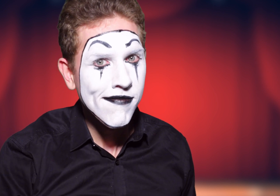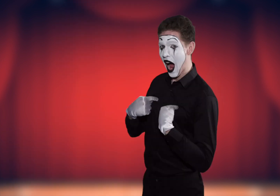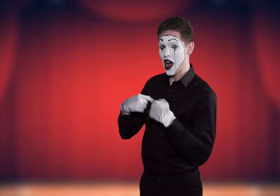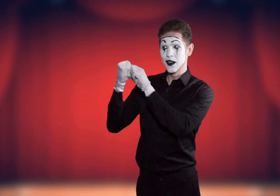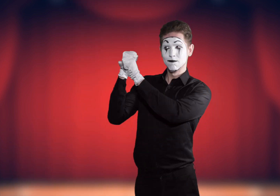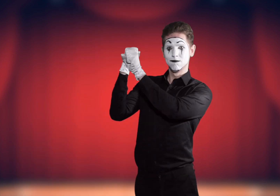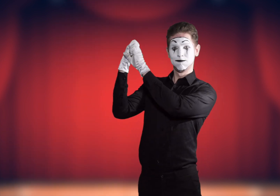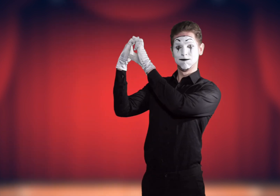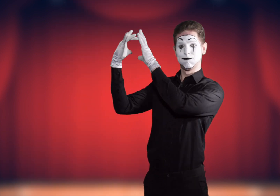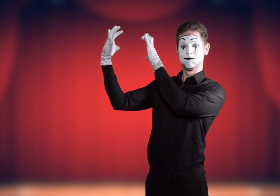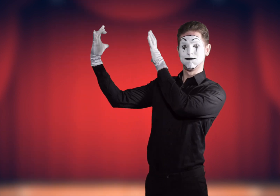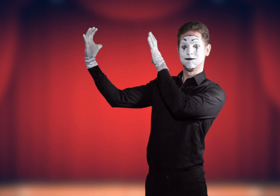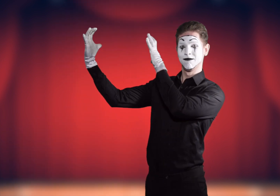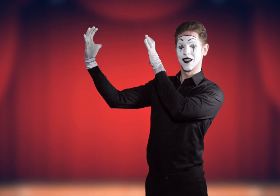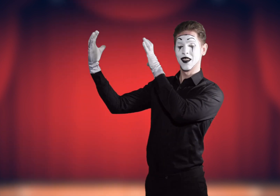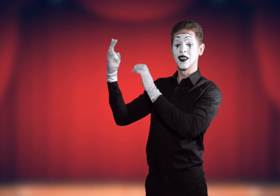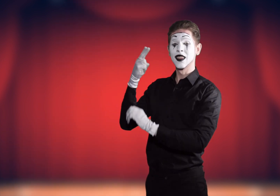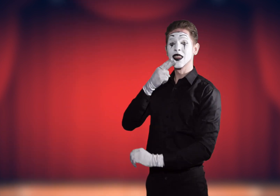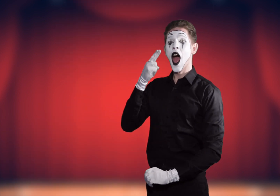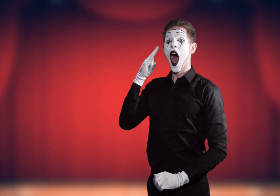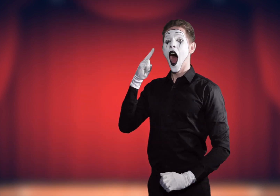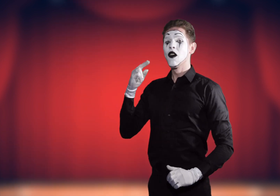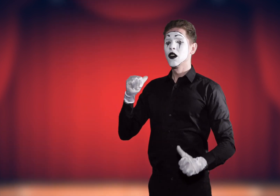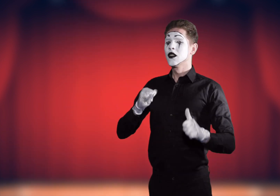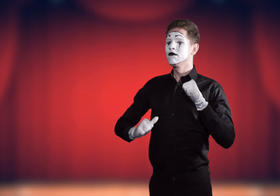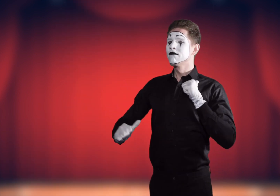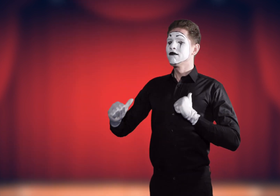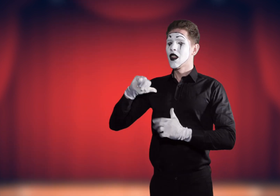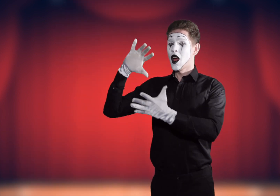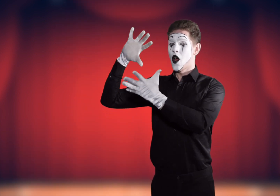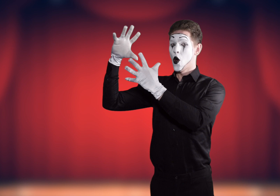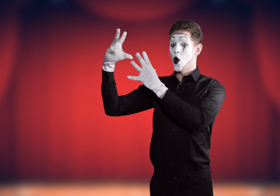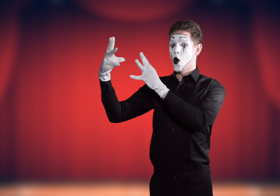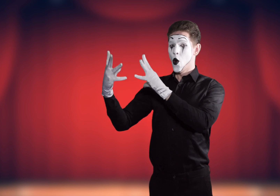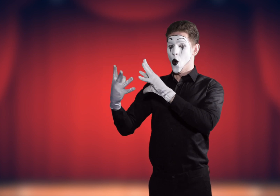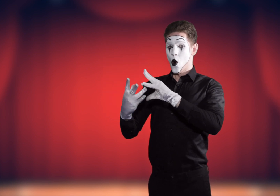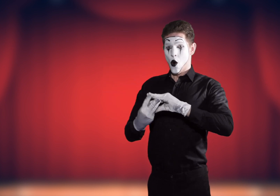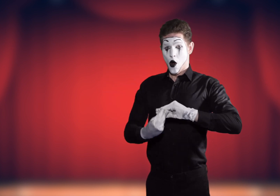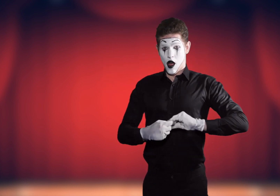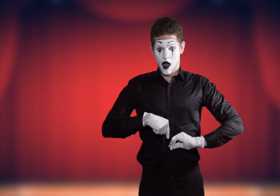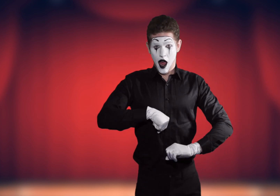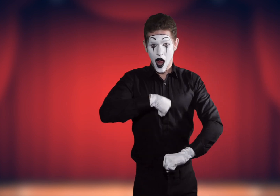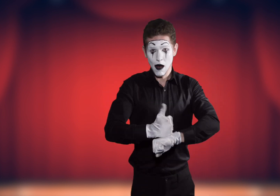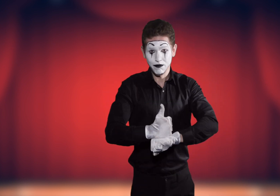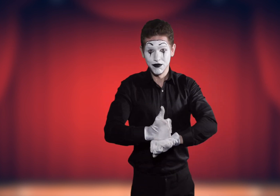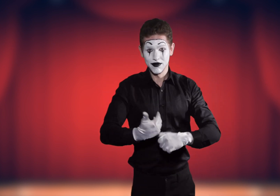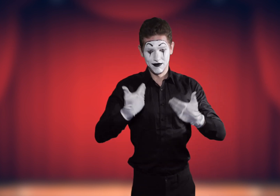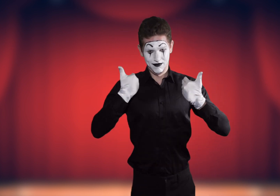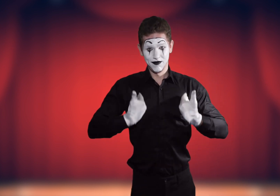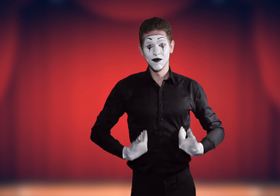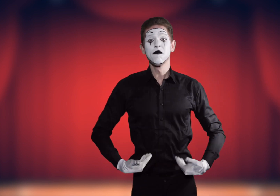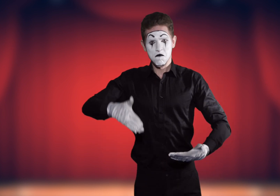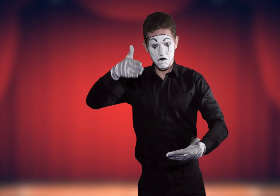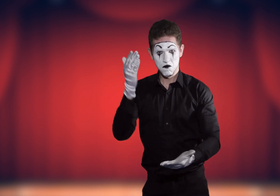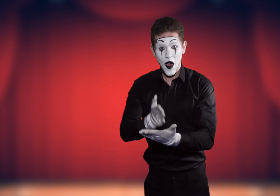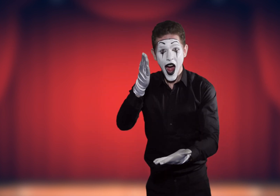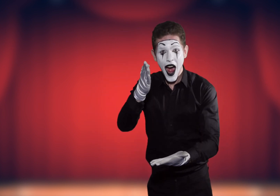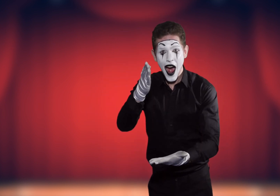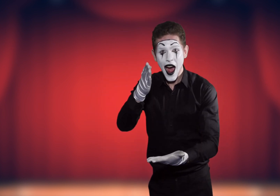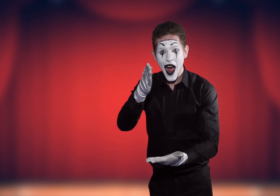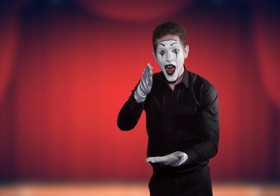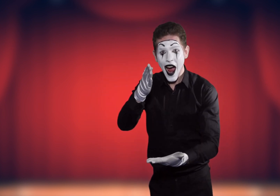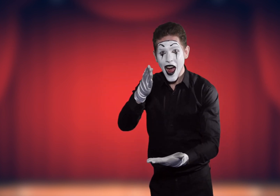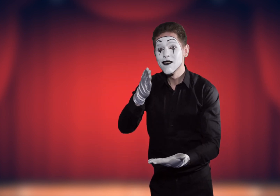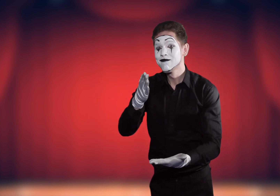My lifelong dream came true!